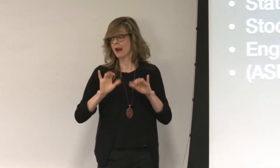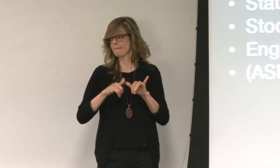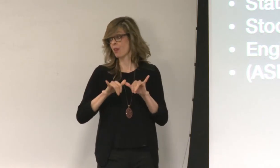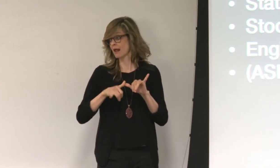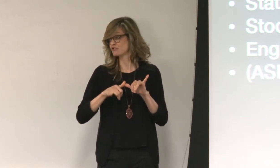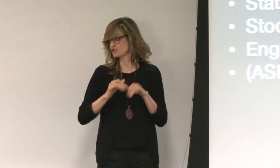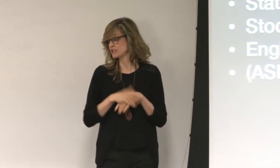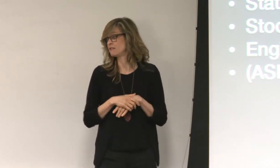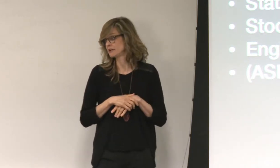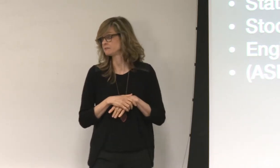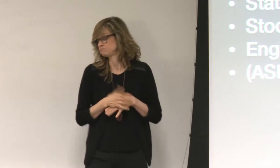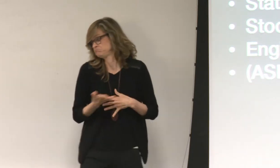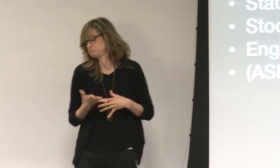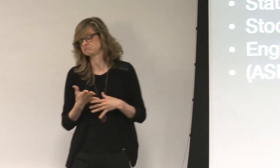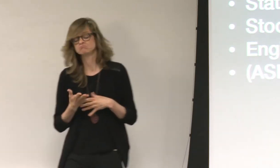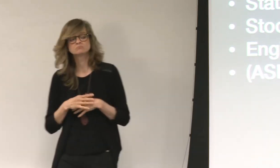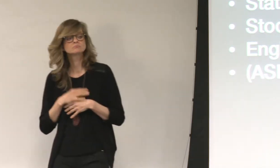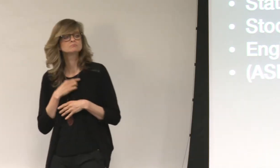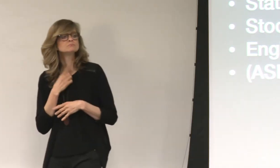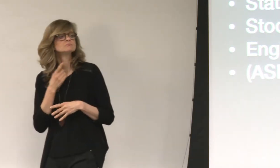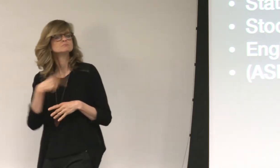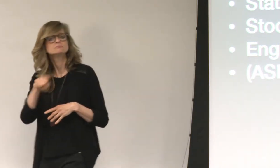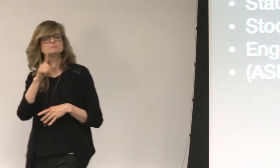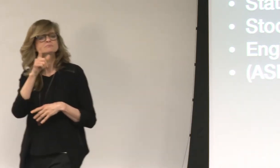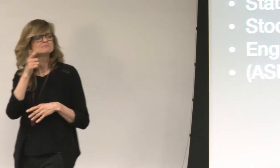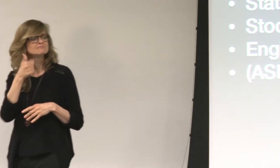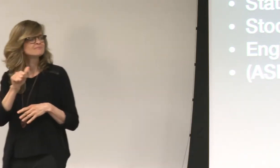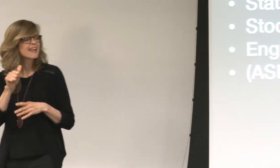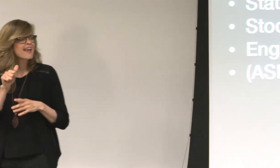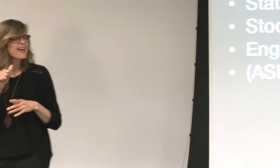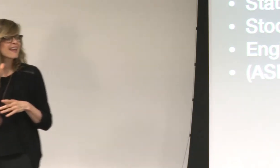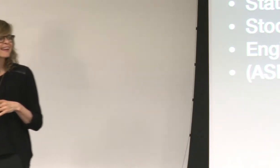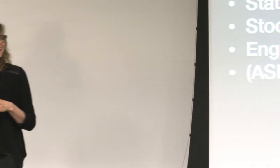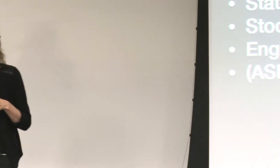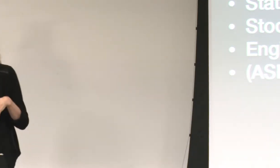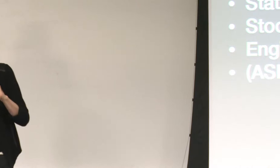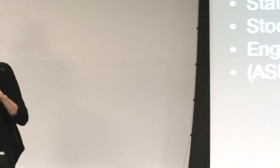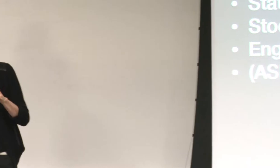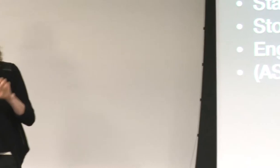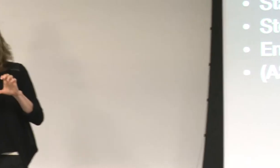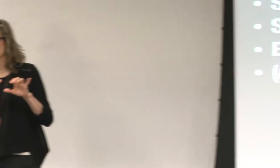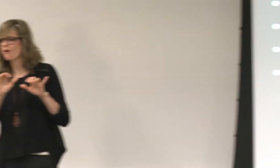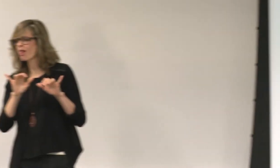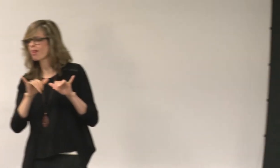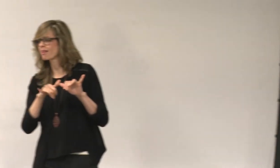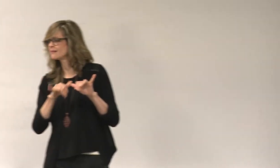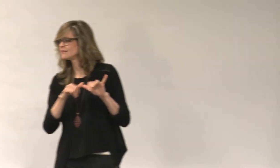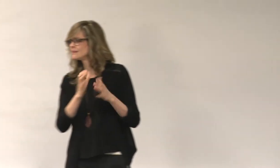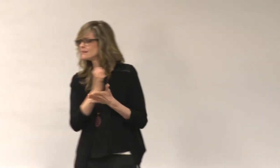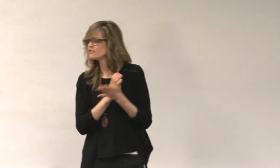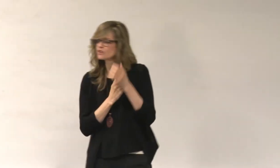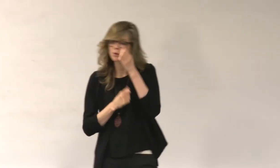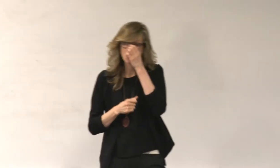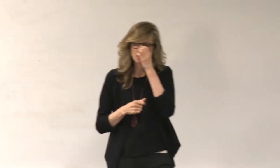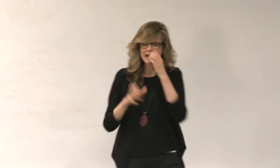AND I BEGAN AS A CHEMICAL ENGINEERING MAJOR. HAVE ANY OF YOU TAKEN CHEMICAL ENGINEERING COURSES